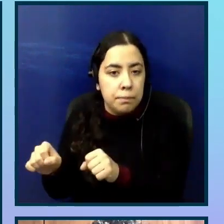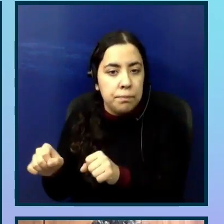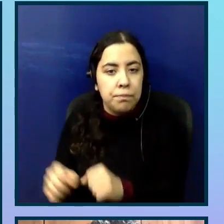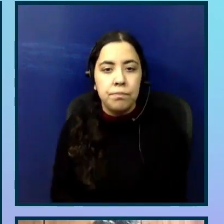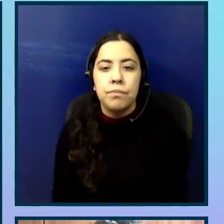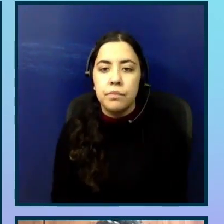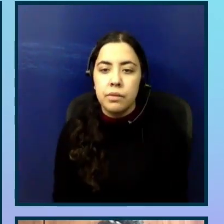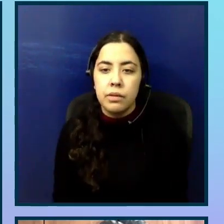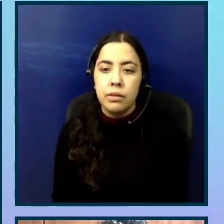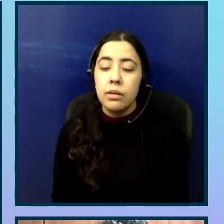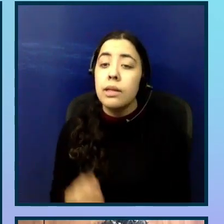Next slide.